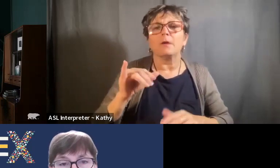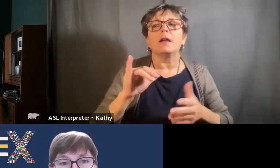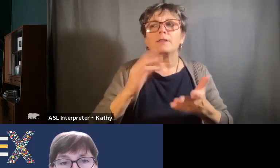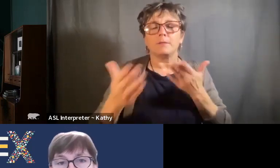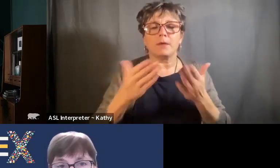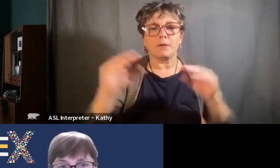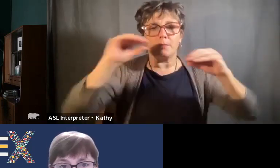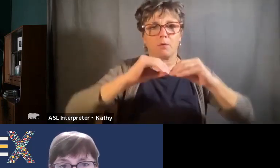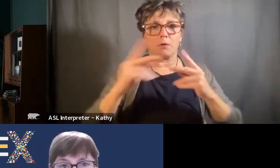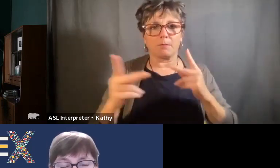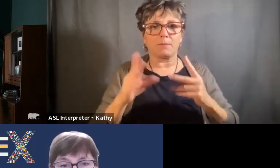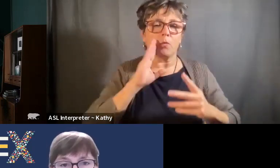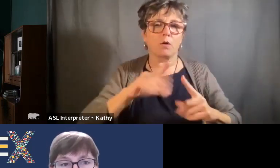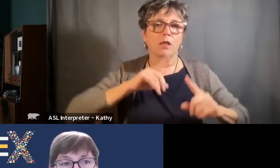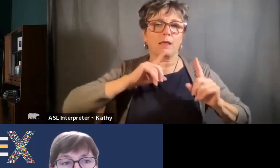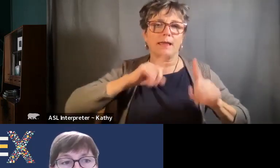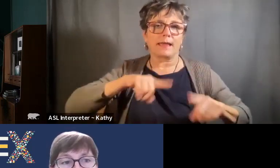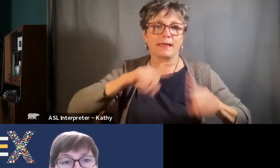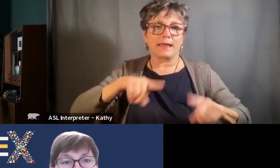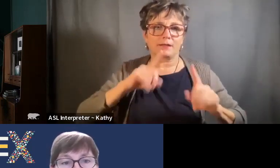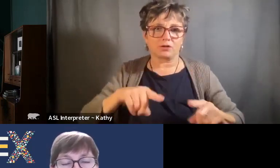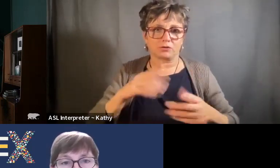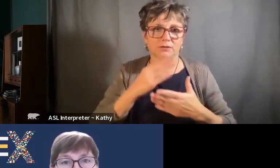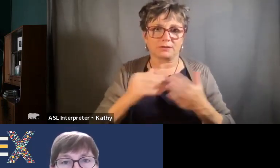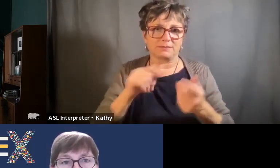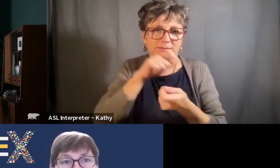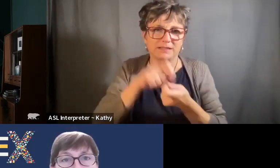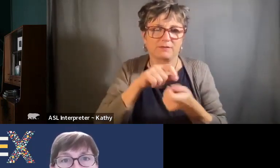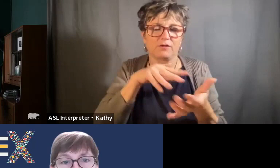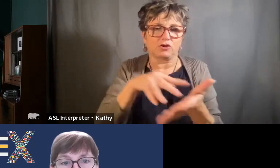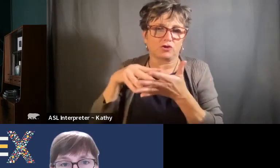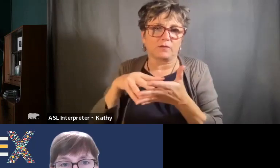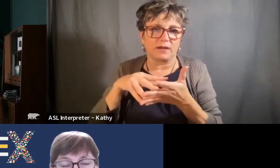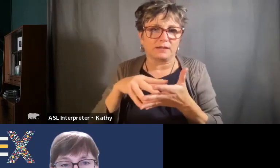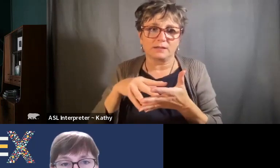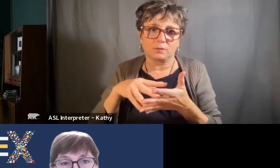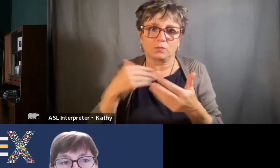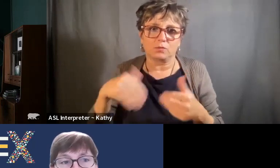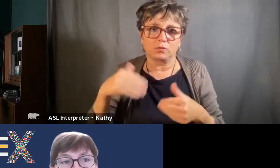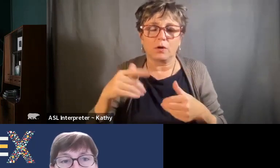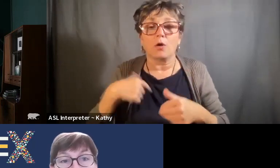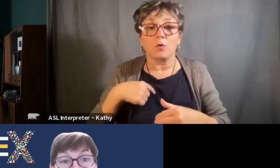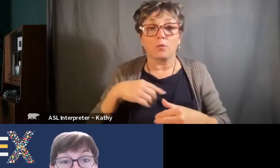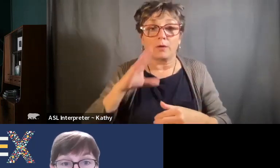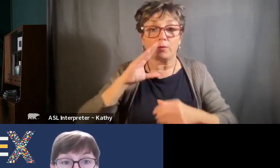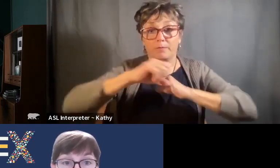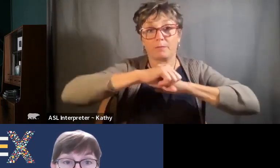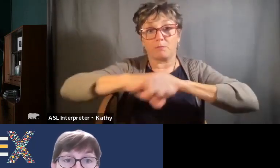that aren't included on RARE-X so um you know, we will be marketing this freely available